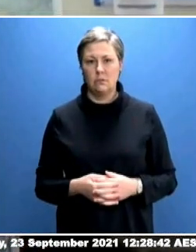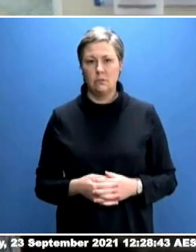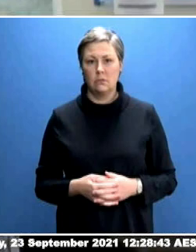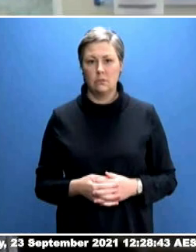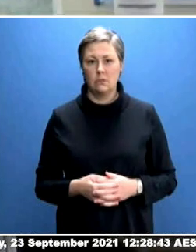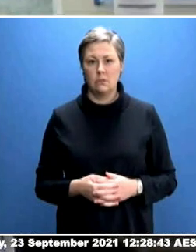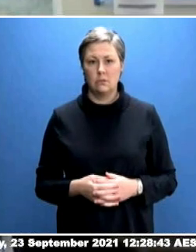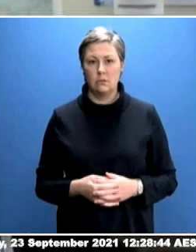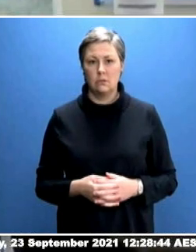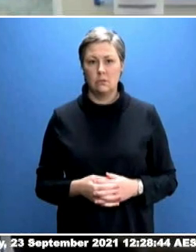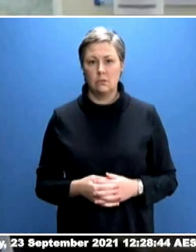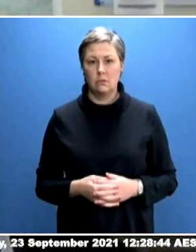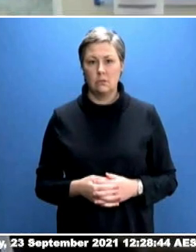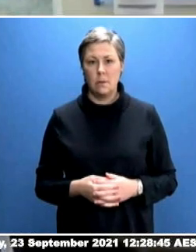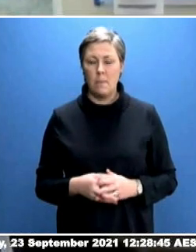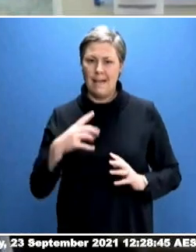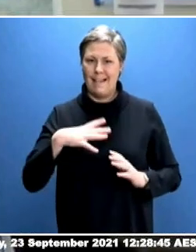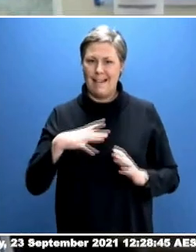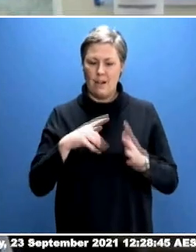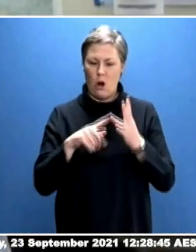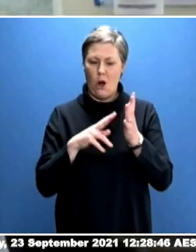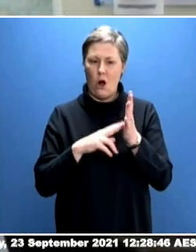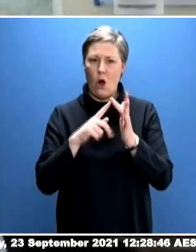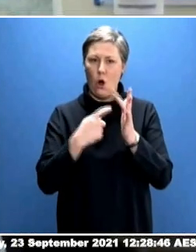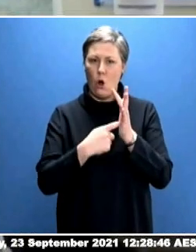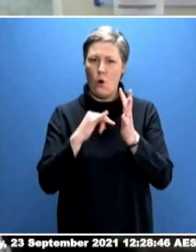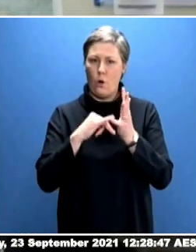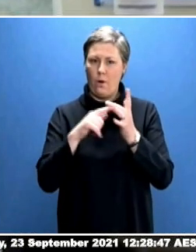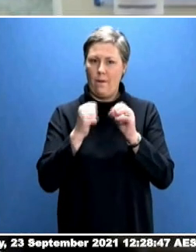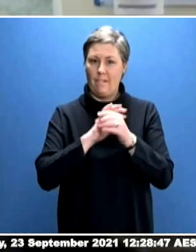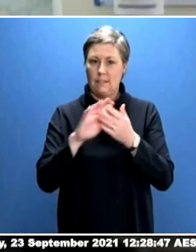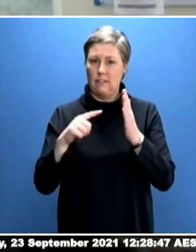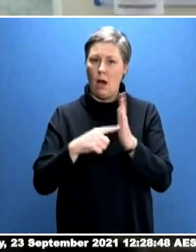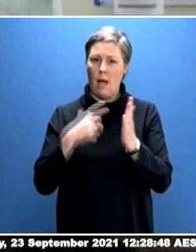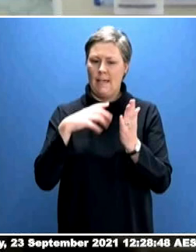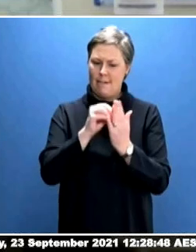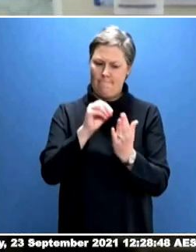oversight should be covered both in legislation and policy guidelines,